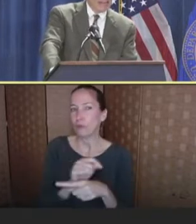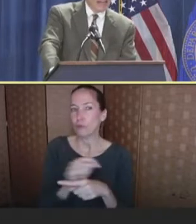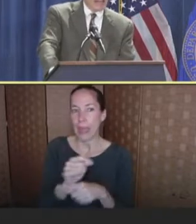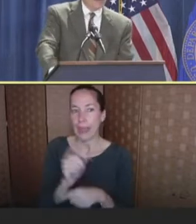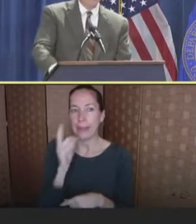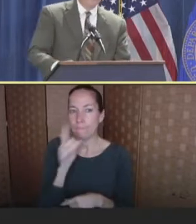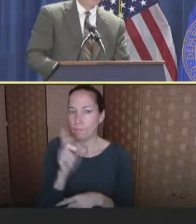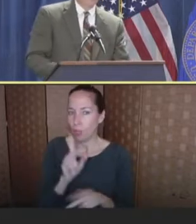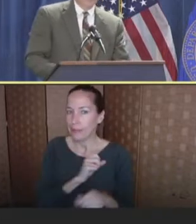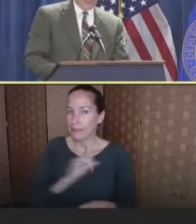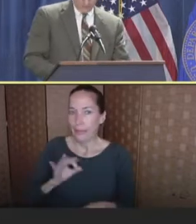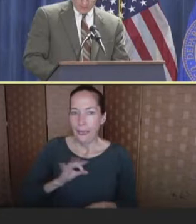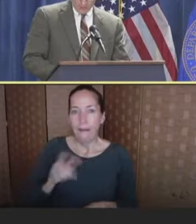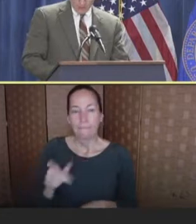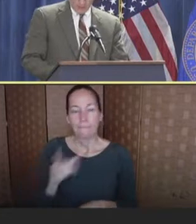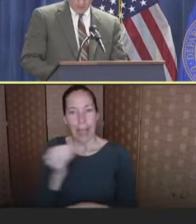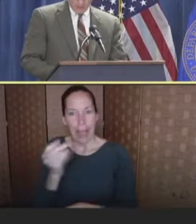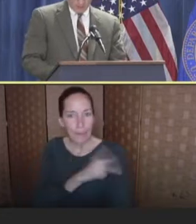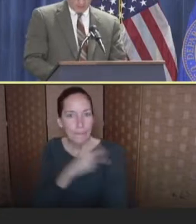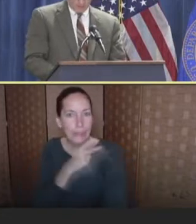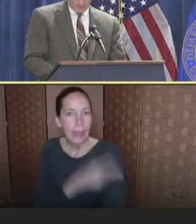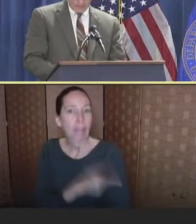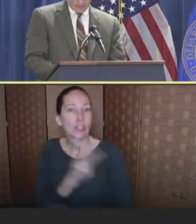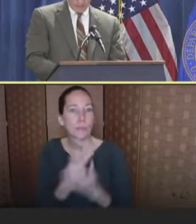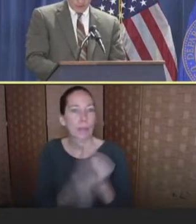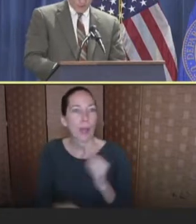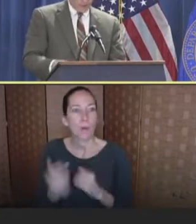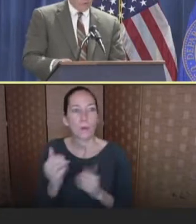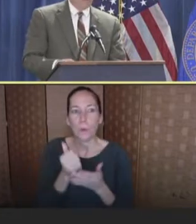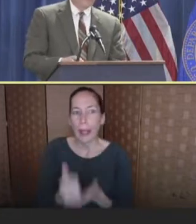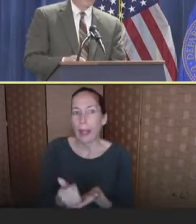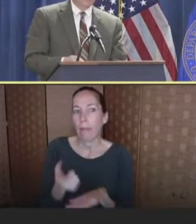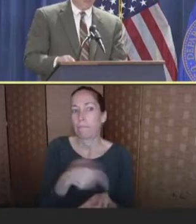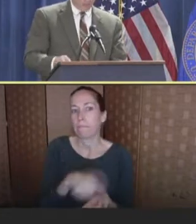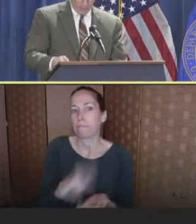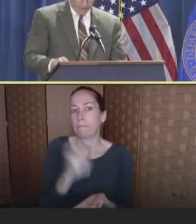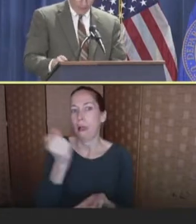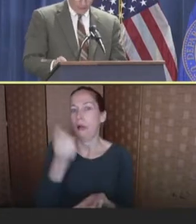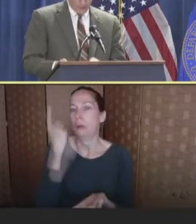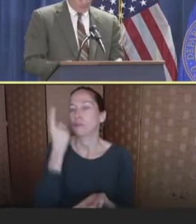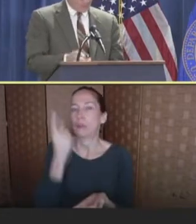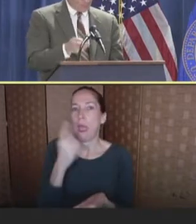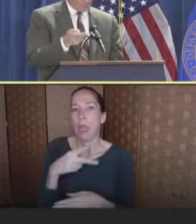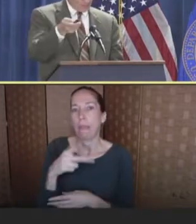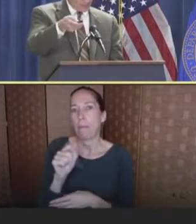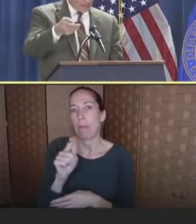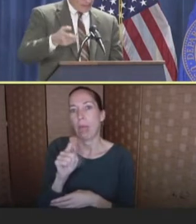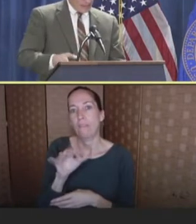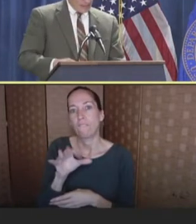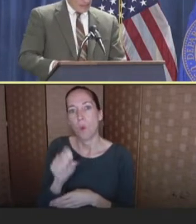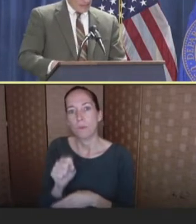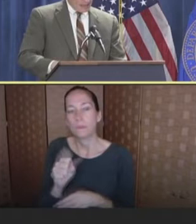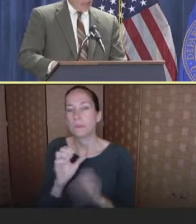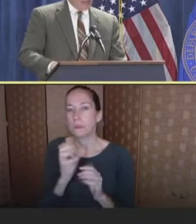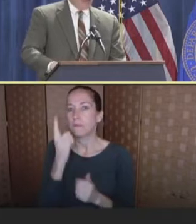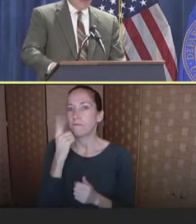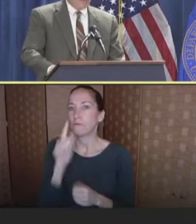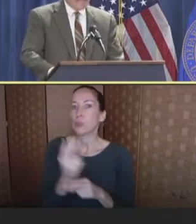in ways to better leverage social networks to deliver our message.